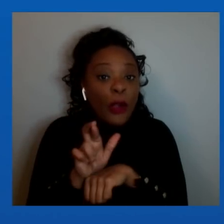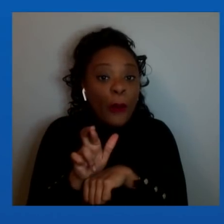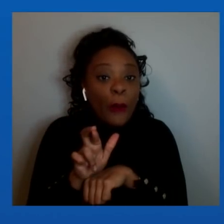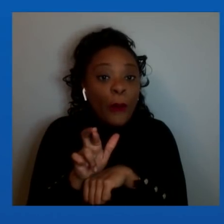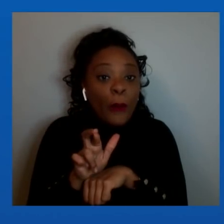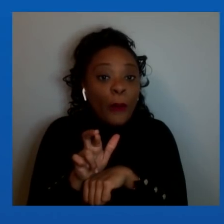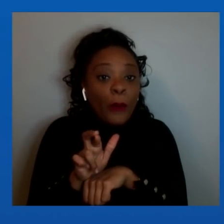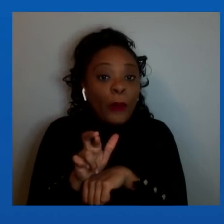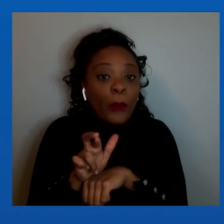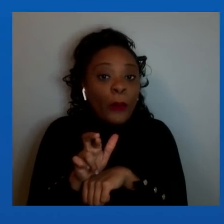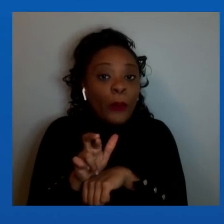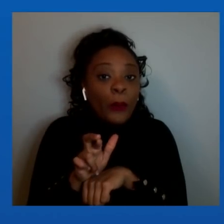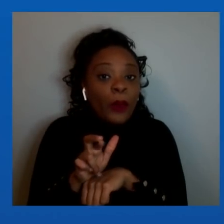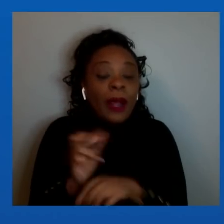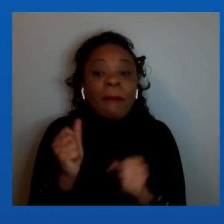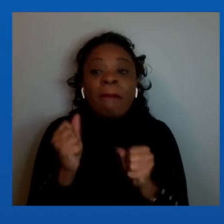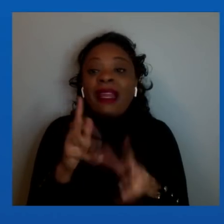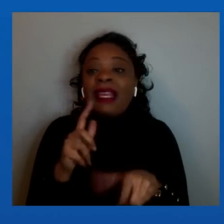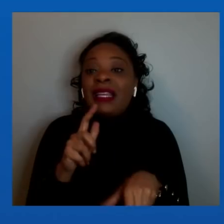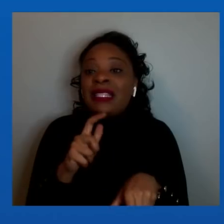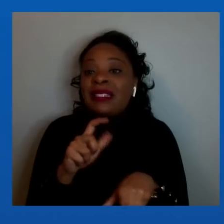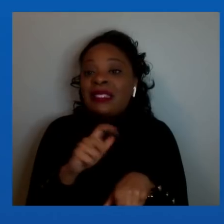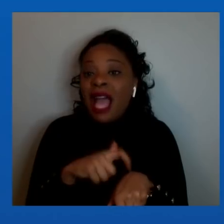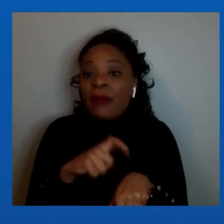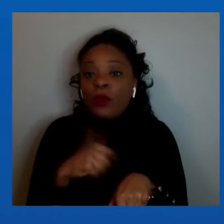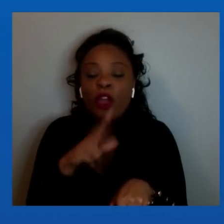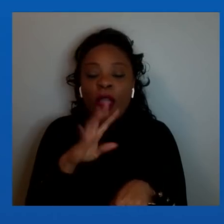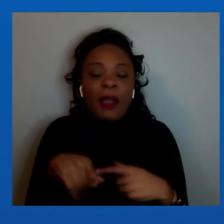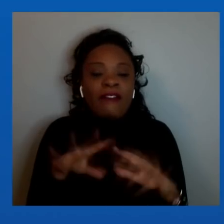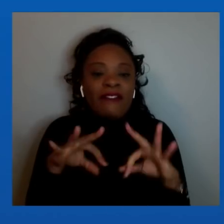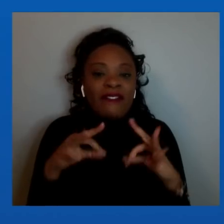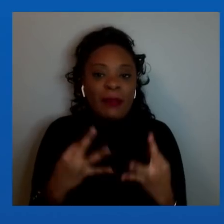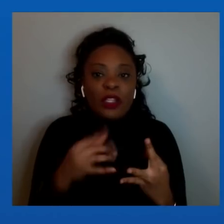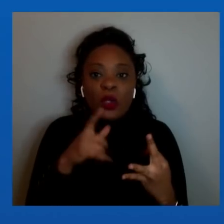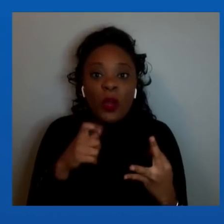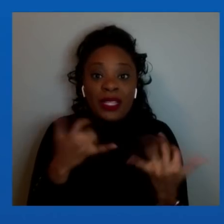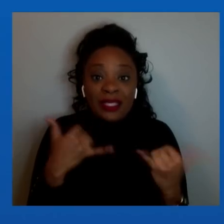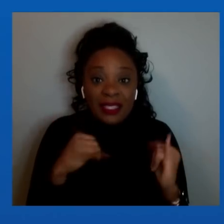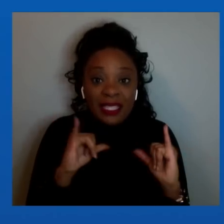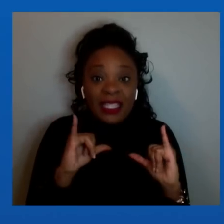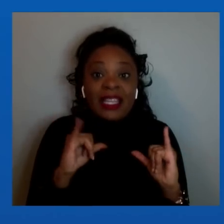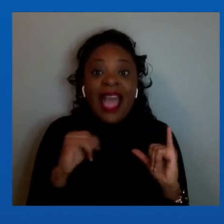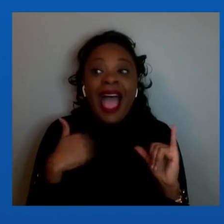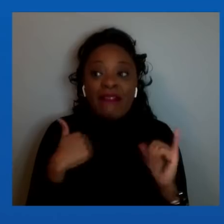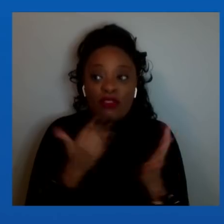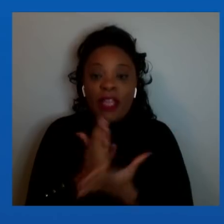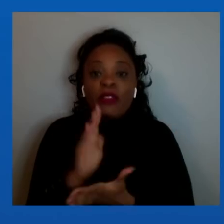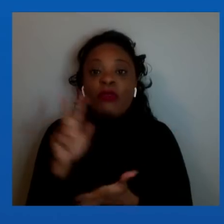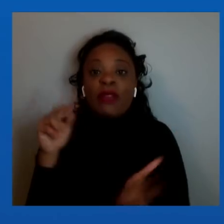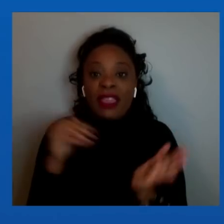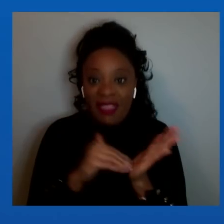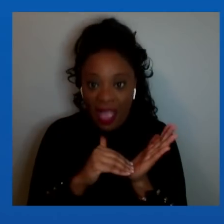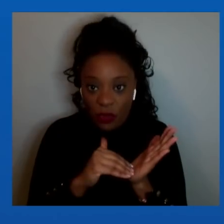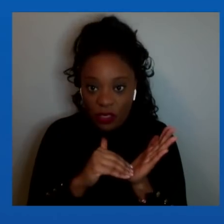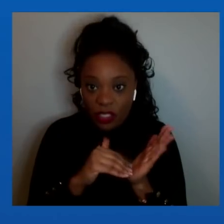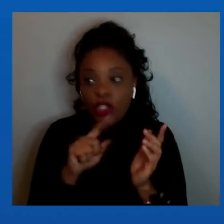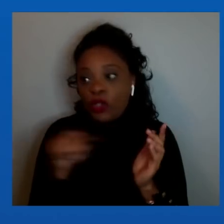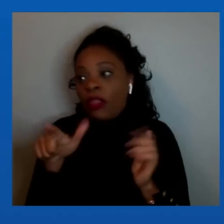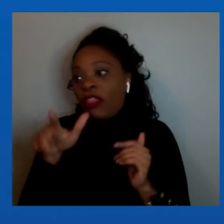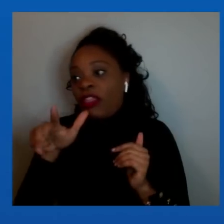In many cases, we're talking about families who are still entitled to three thousand to thirty hundred dollars,